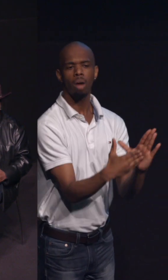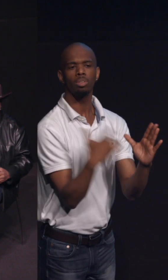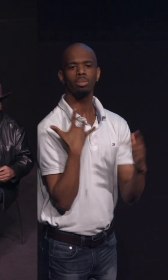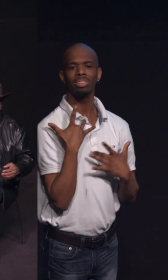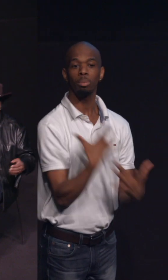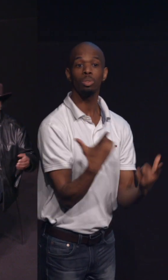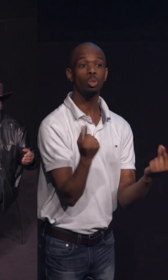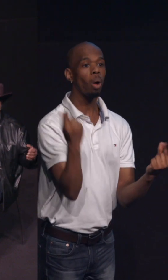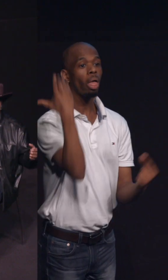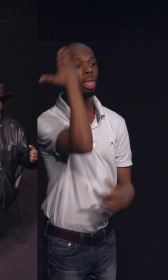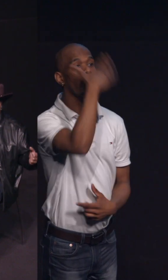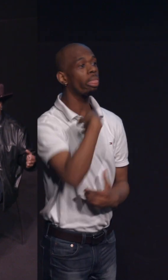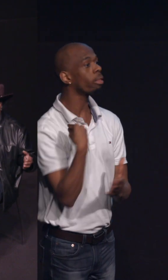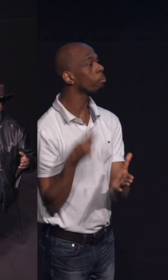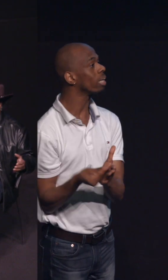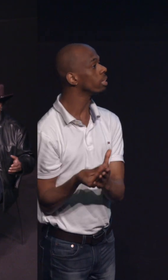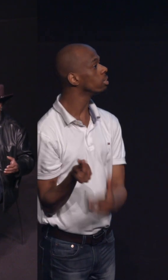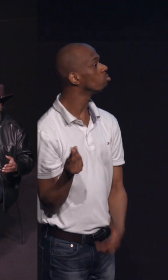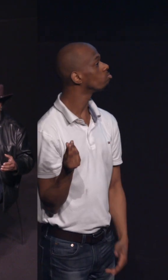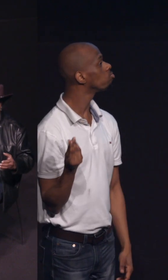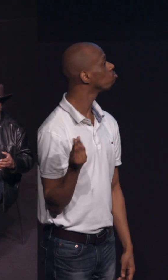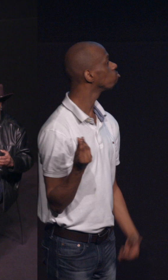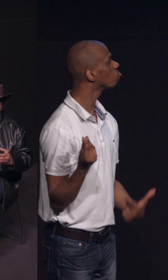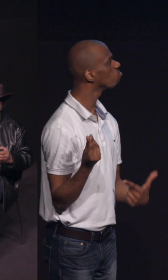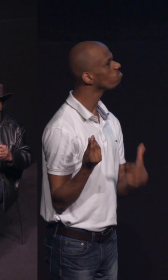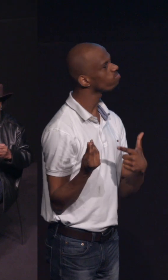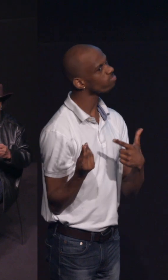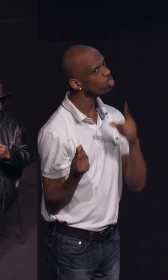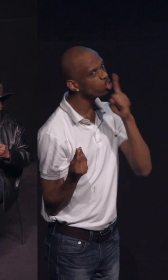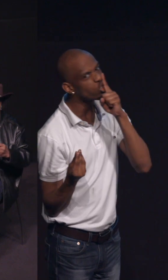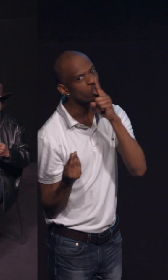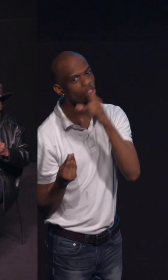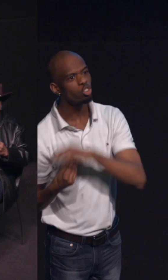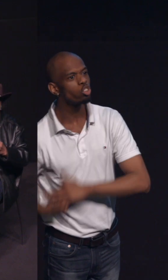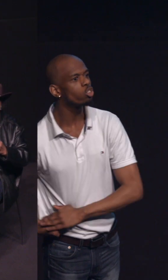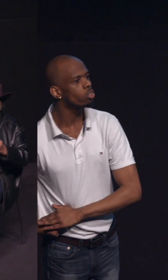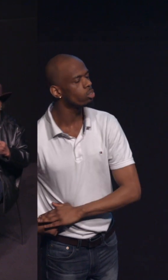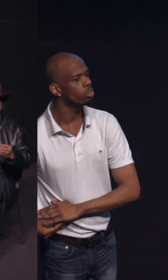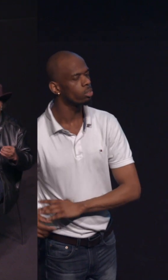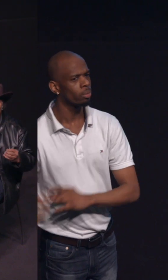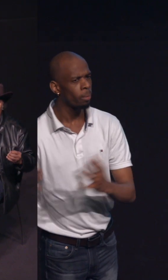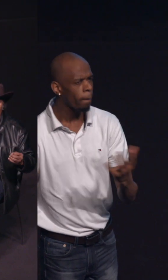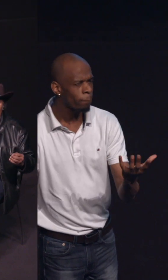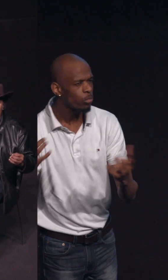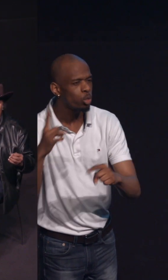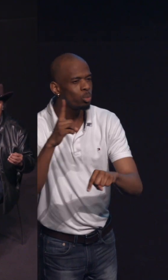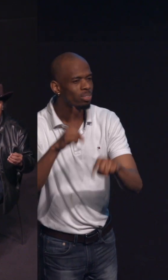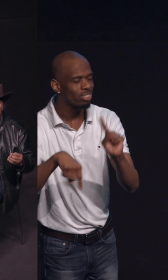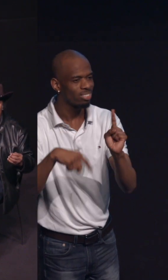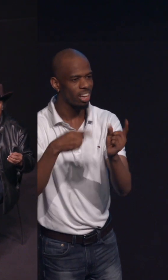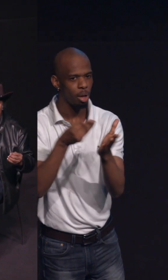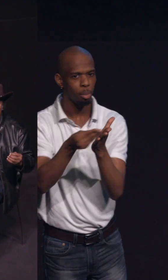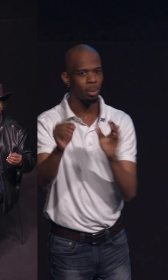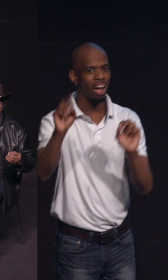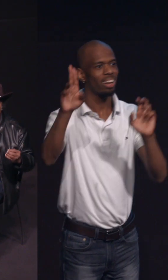Because you can't buy your way out of that.